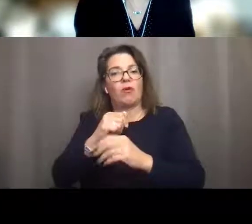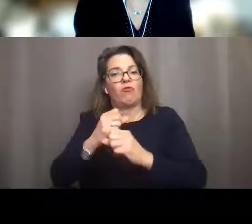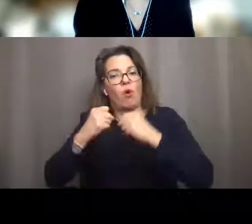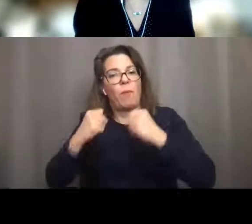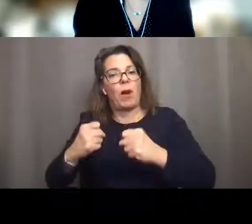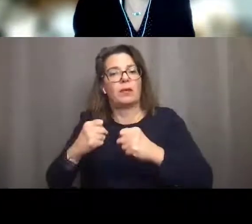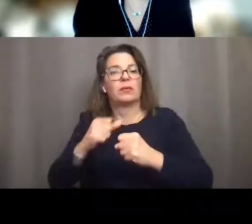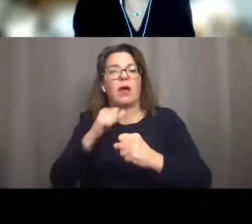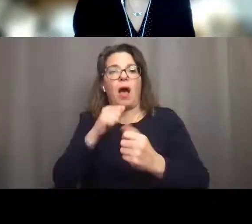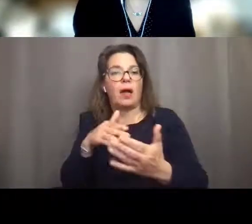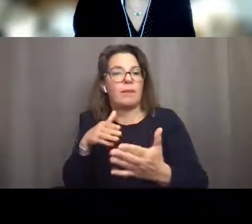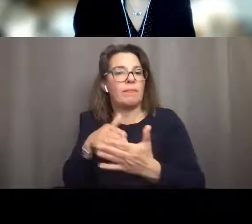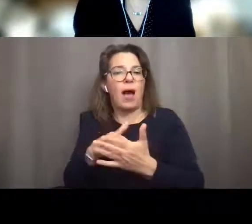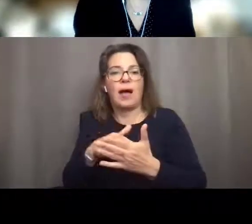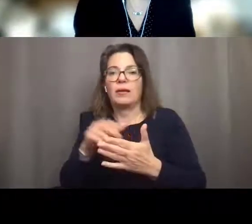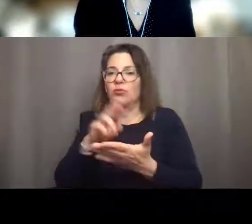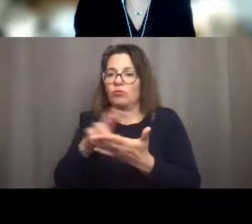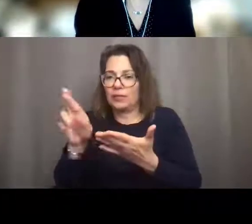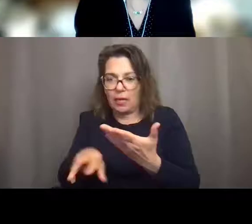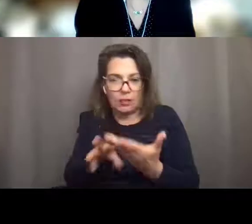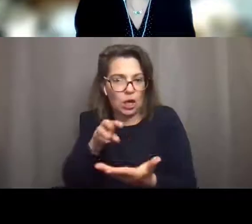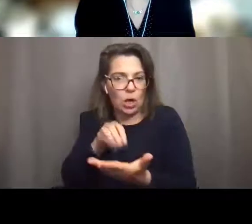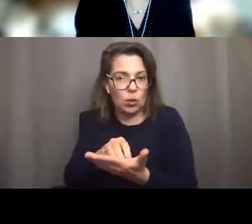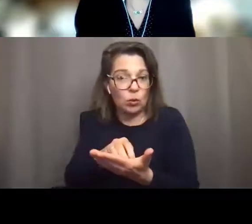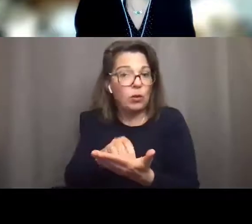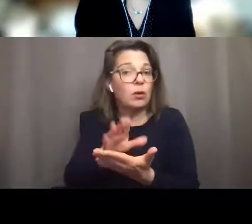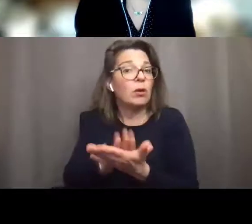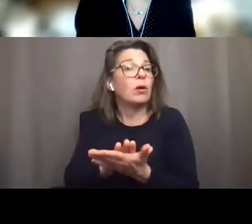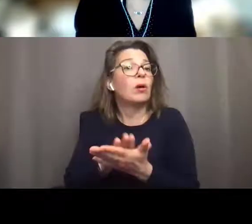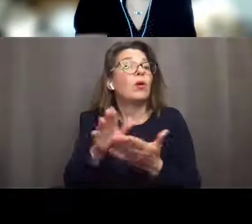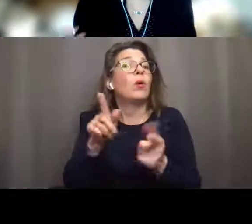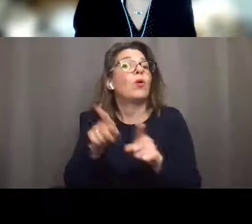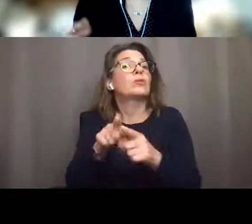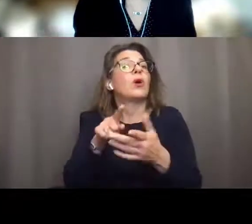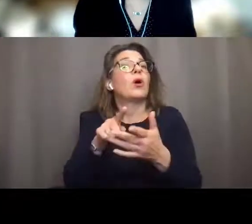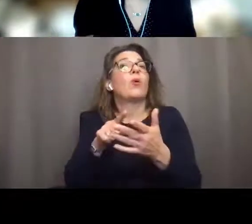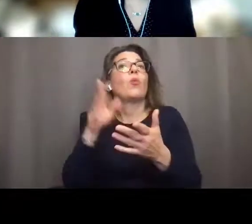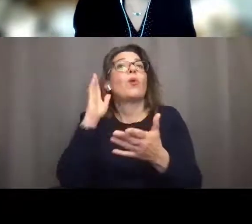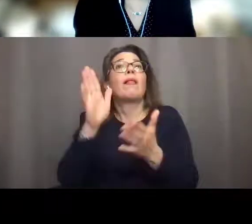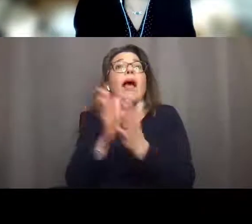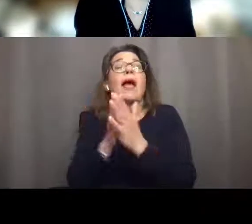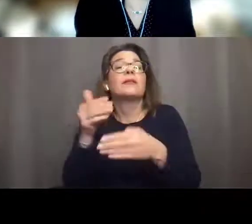and then when we're asking what you're going to plan to do … What are your plans for the next reporting period?